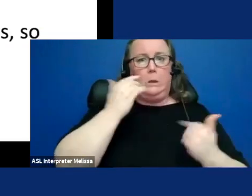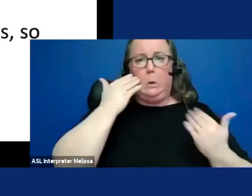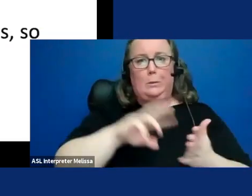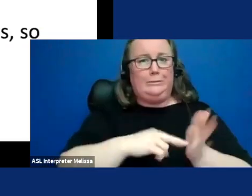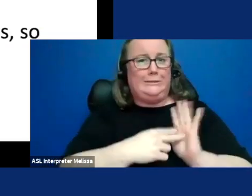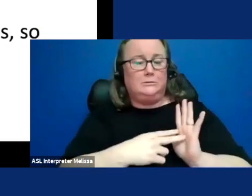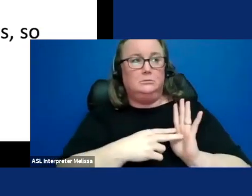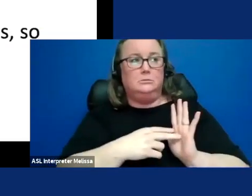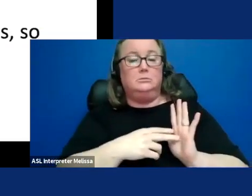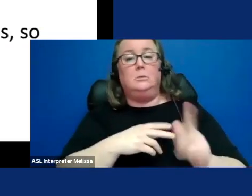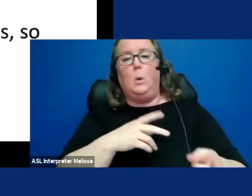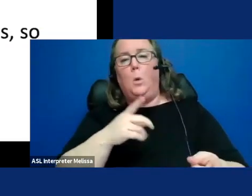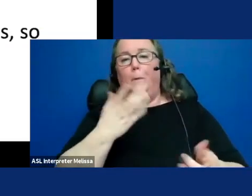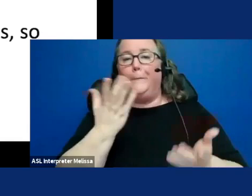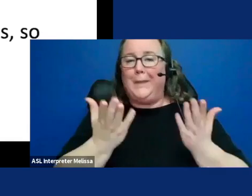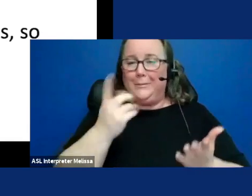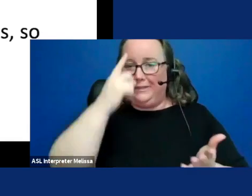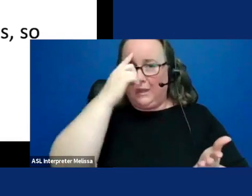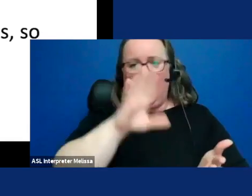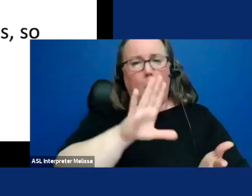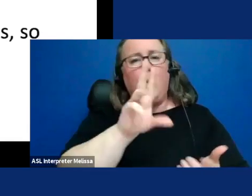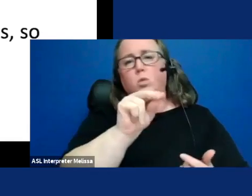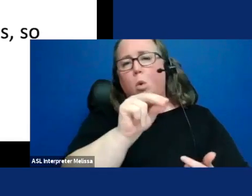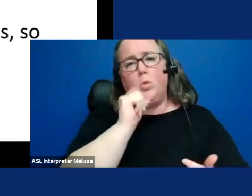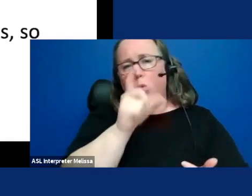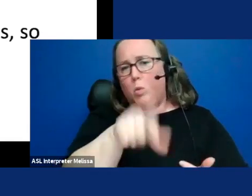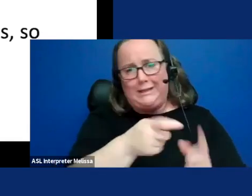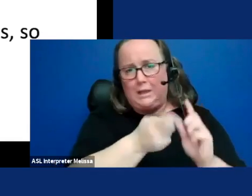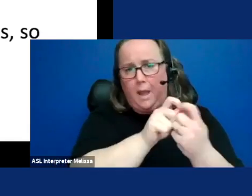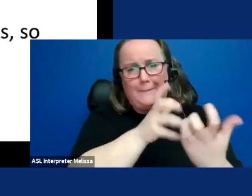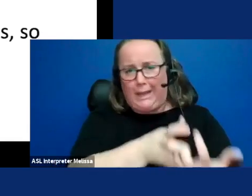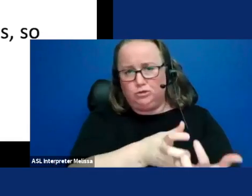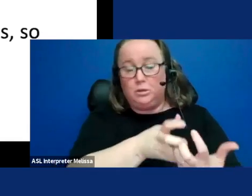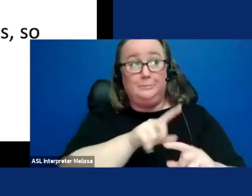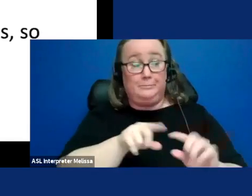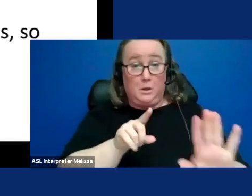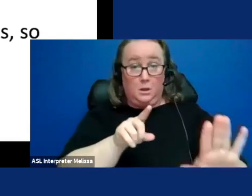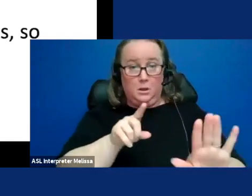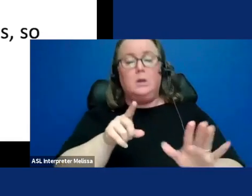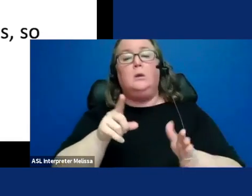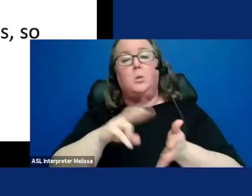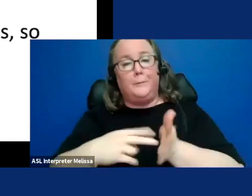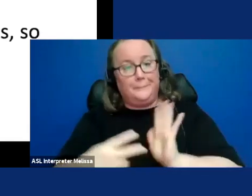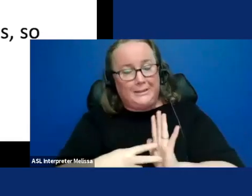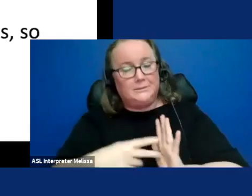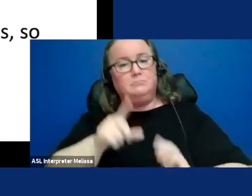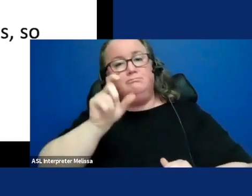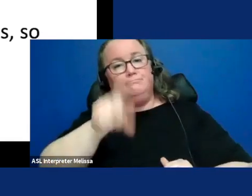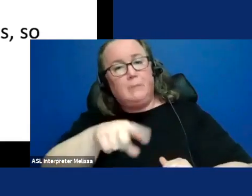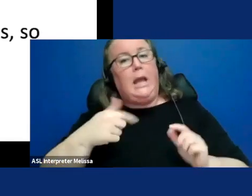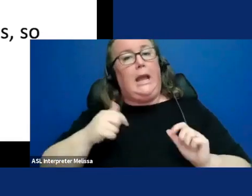they don't need an accommodation, when really what we're asking our clients is, is there something that we can adjust, even if it's free or quick that